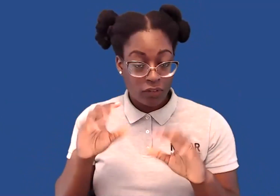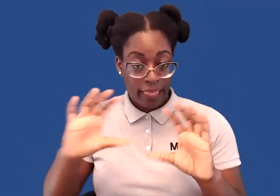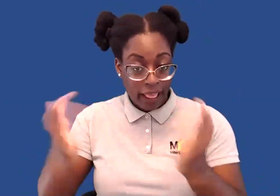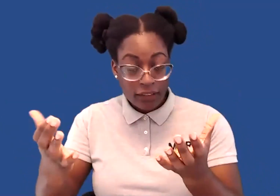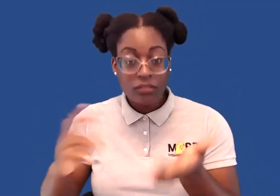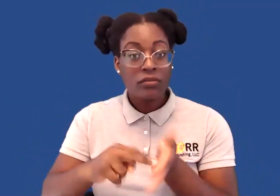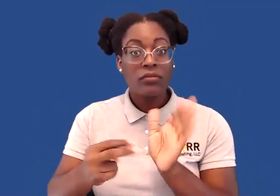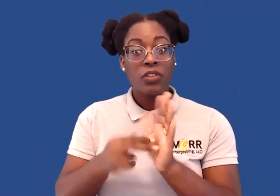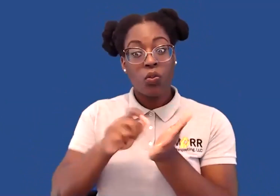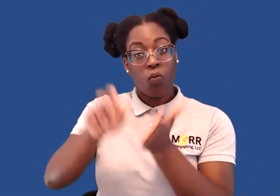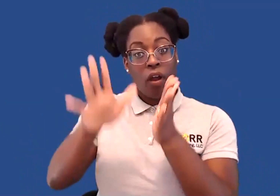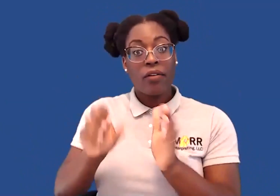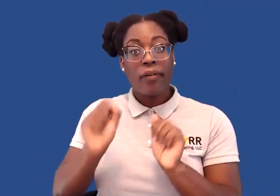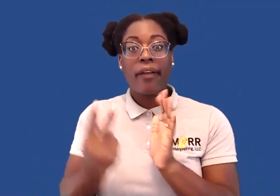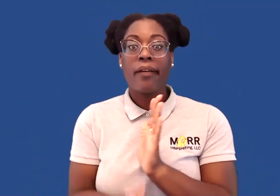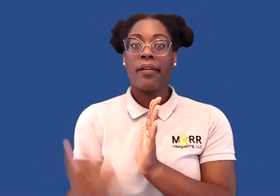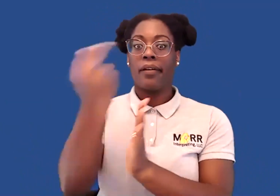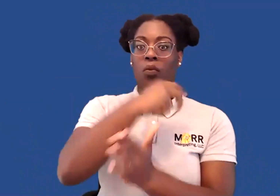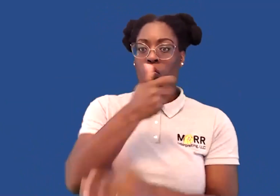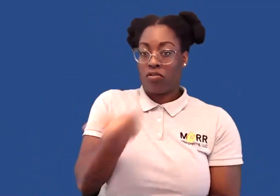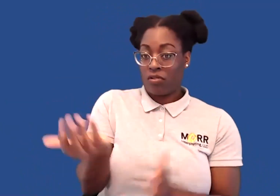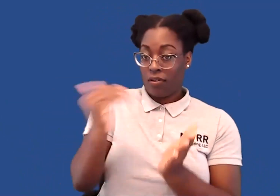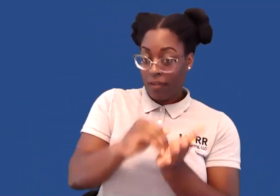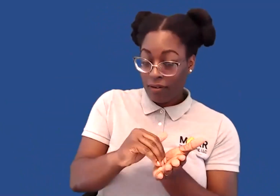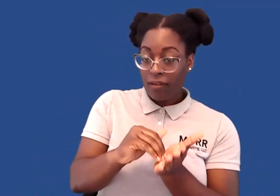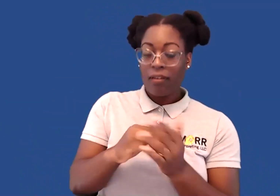"And does that imply that the session wasn't effective?"